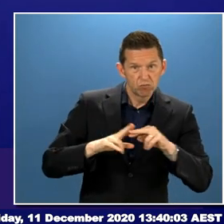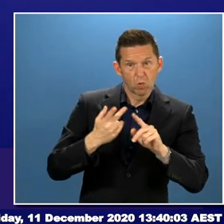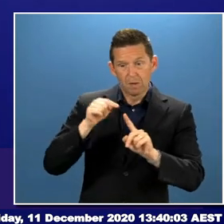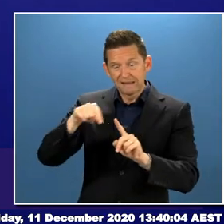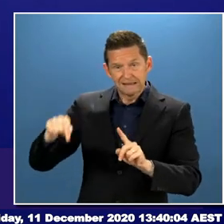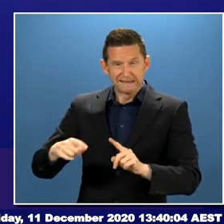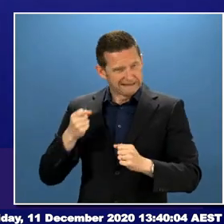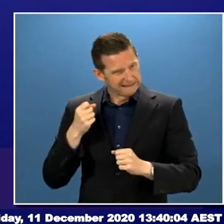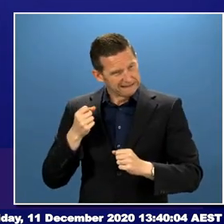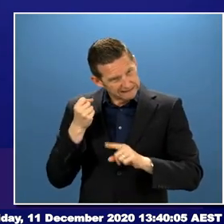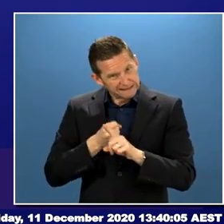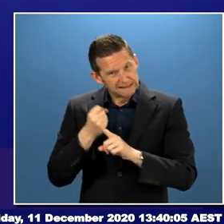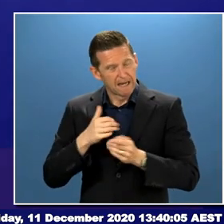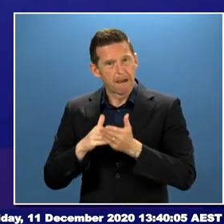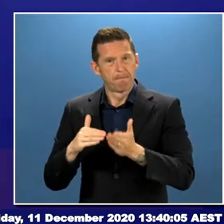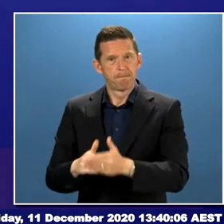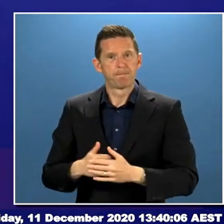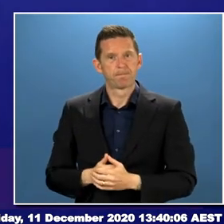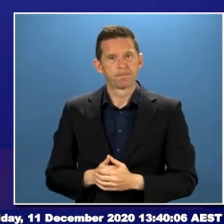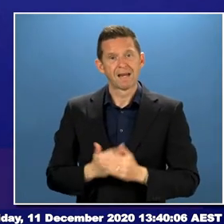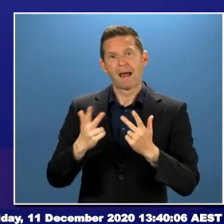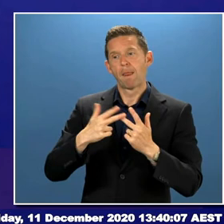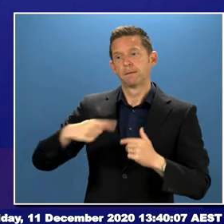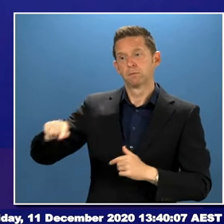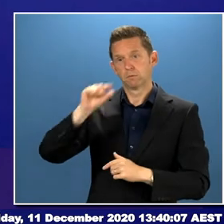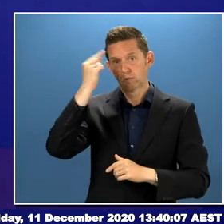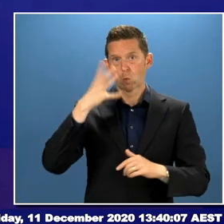Others have succeeded in entering the labour market, but have been prevented